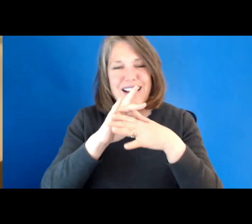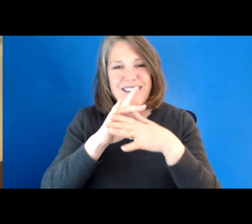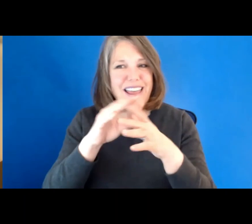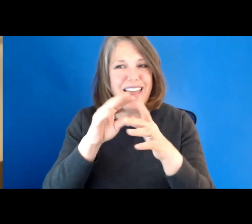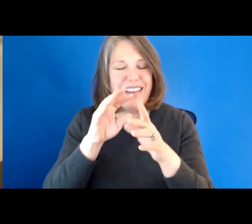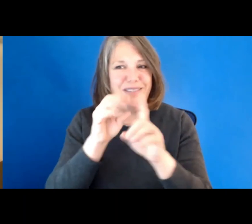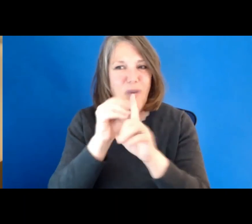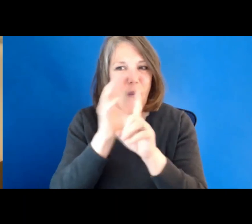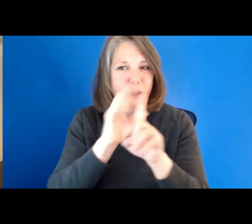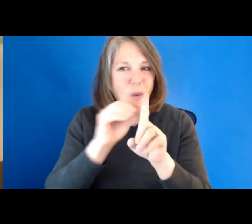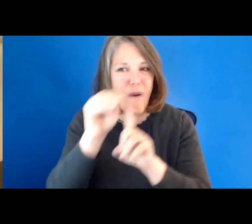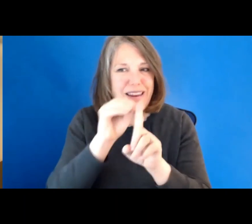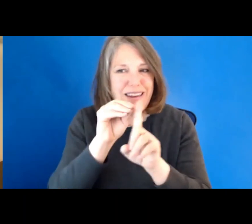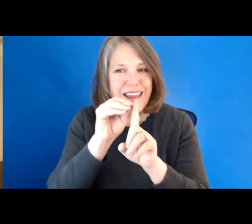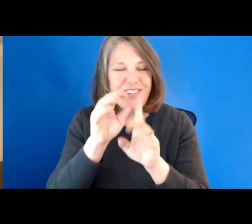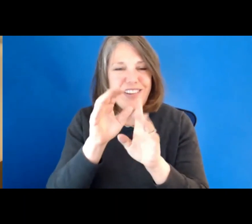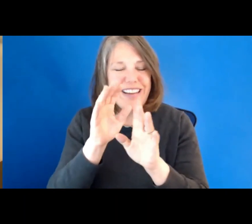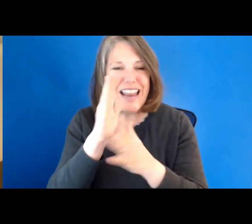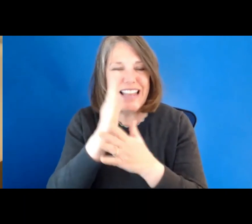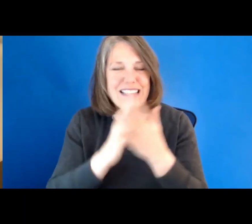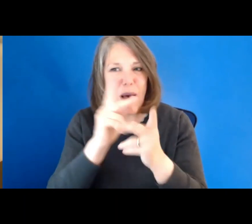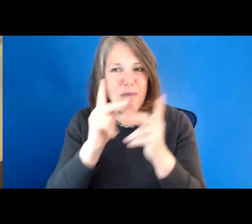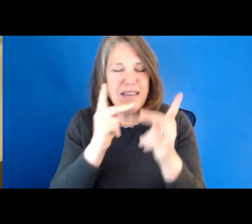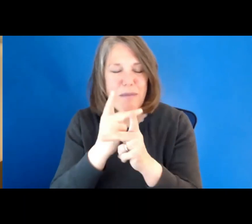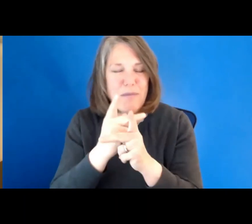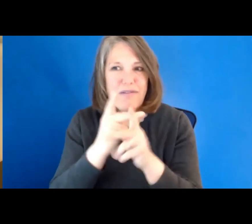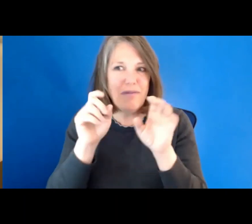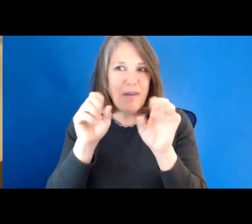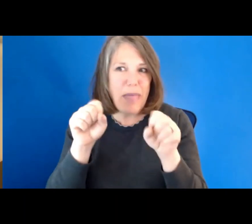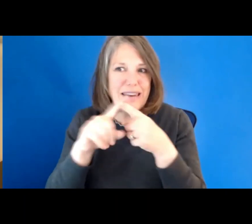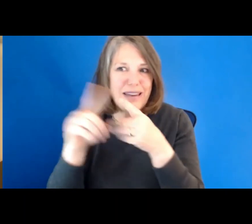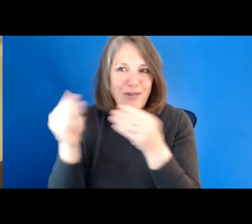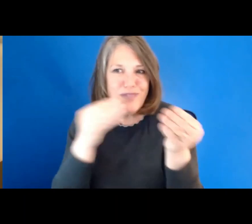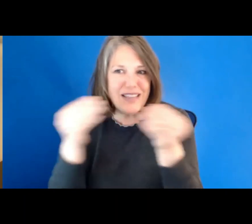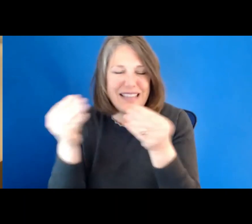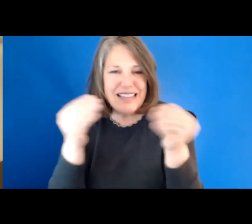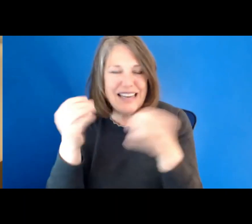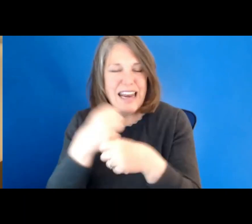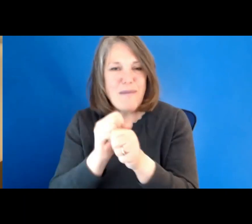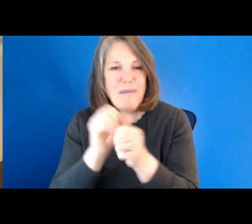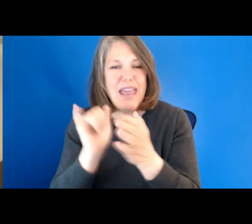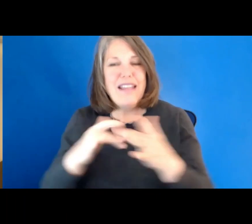and capacity to facilitate 17:42:27 and make this event a dynamic one.